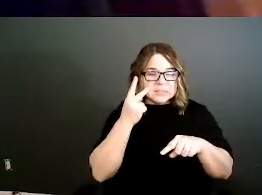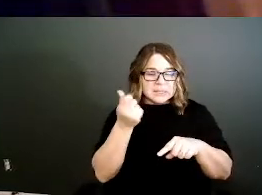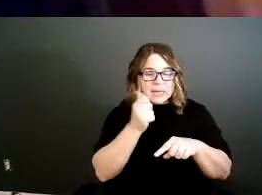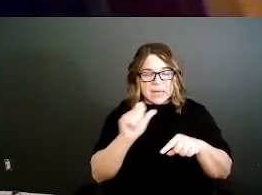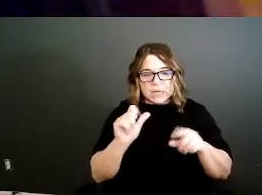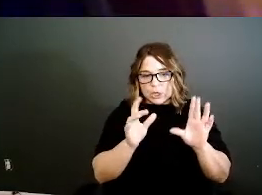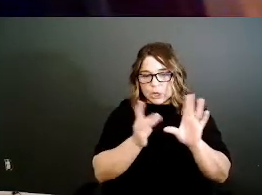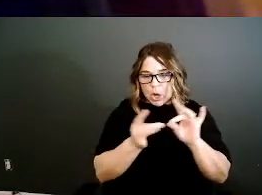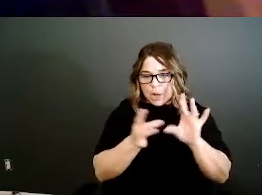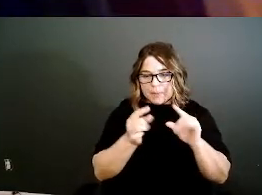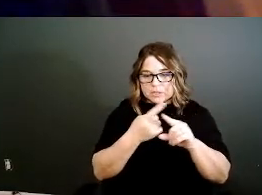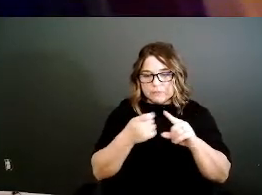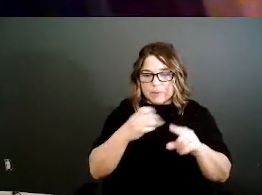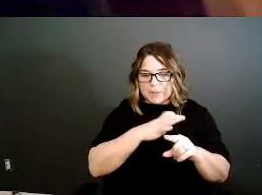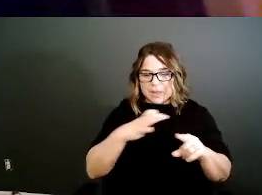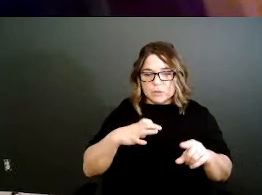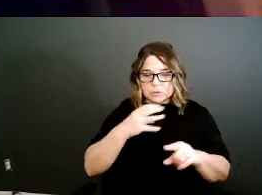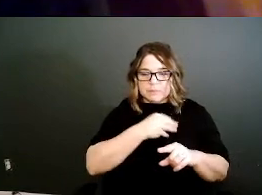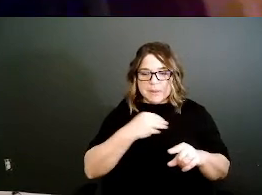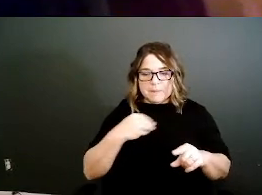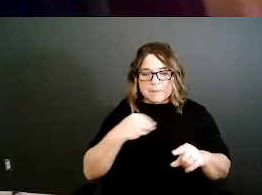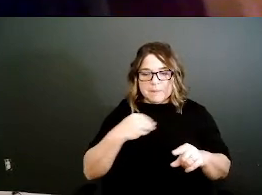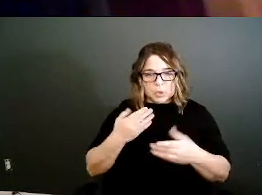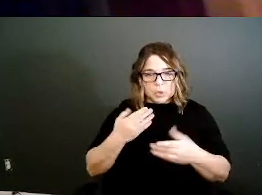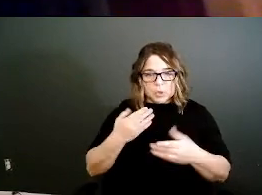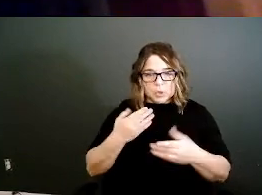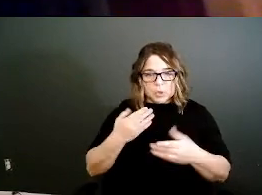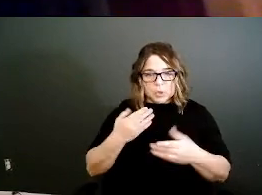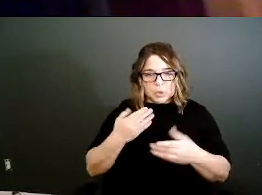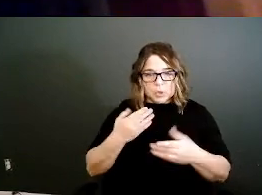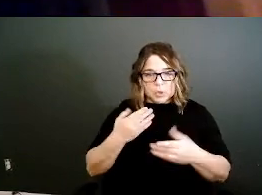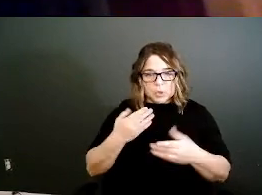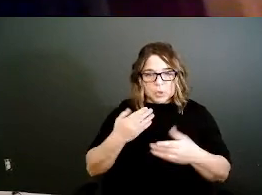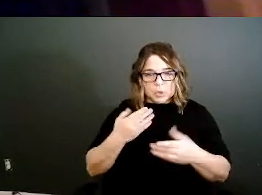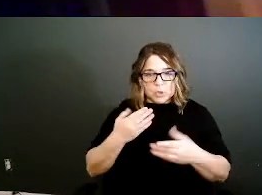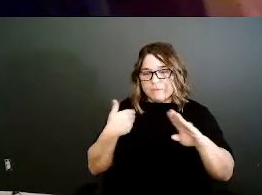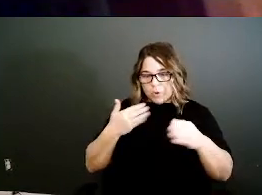THIS BUT I JUST REALLY WANT TO EXPRESS MY APPRECIATION TO STAFF FOR ALL THEIR HARD WORK ON THIS, INCLUDING STAFFING THE MEETINGS LATE INTO THE NIGHT AND THANK